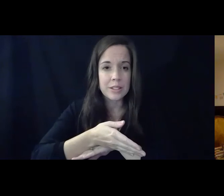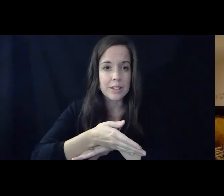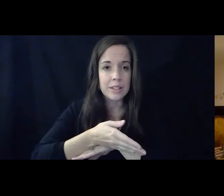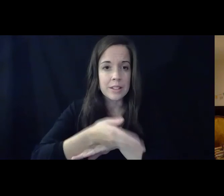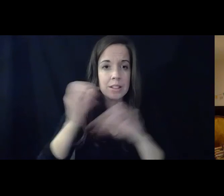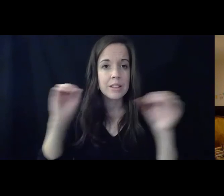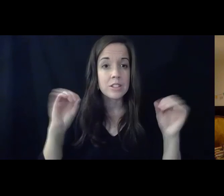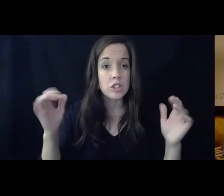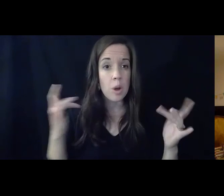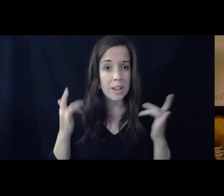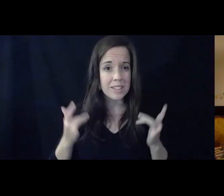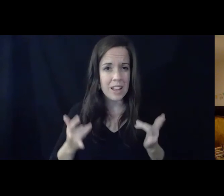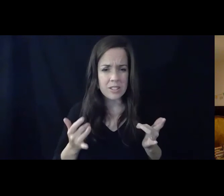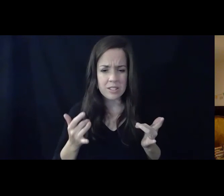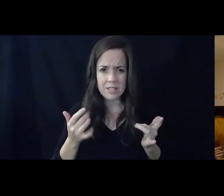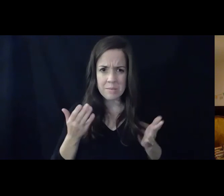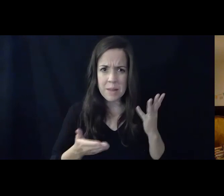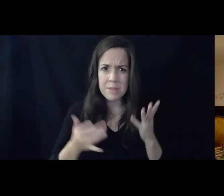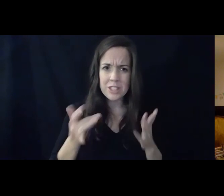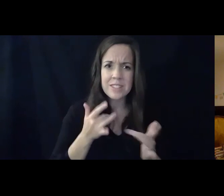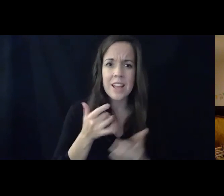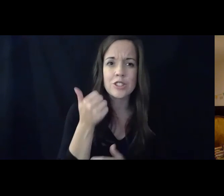she must have touched herself, she must have known a woman could